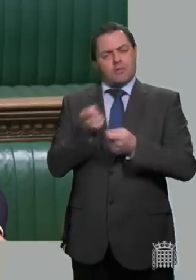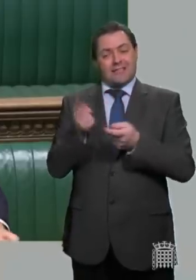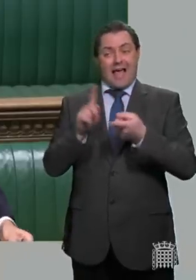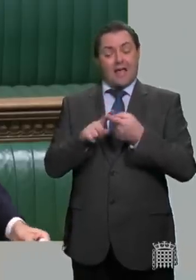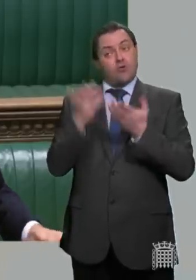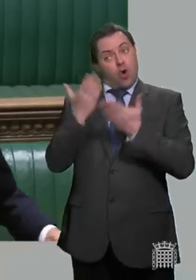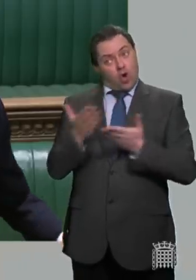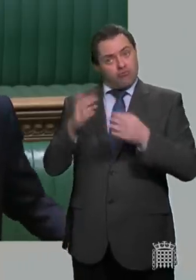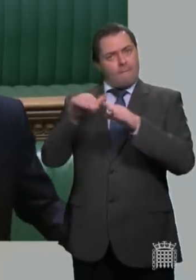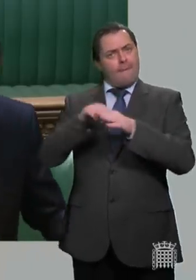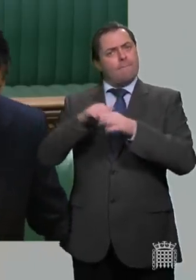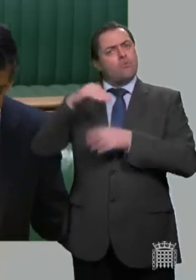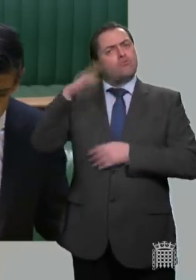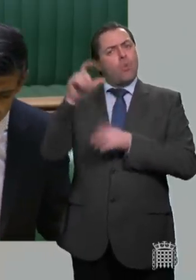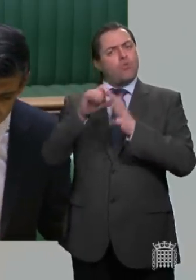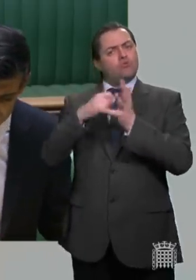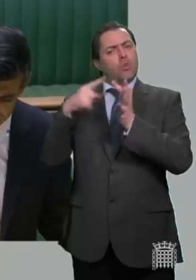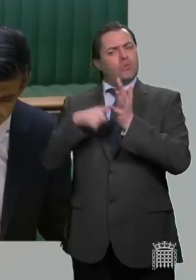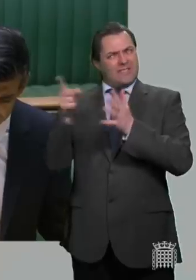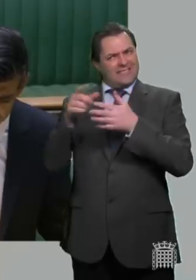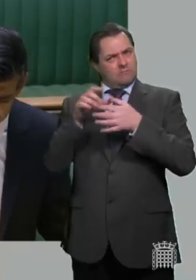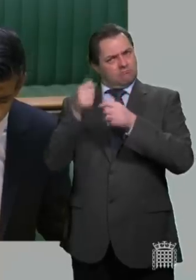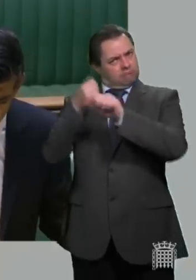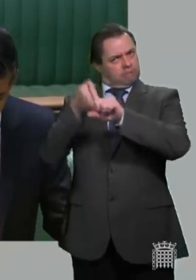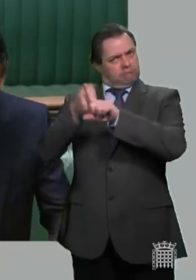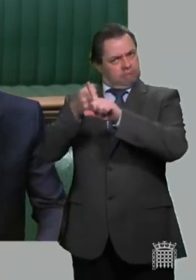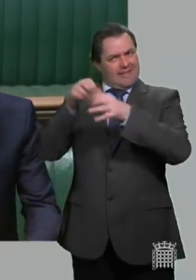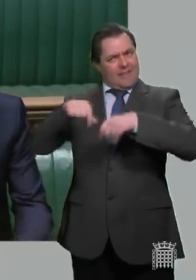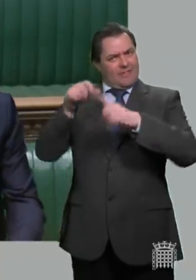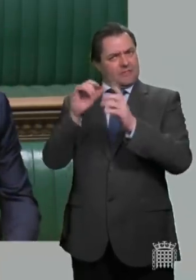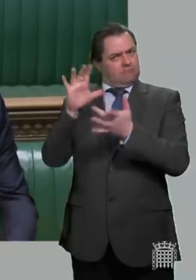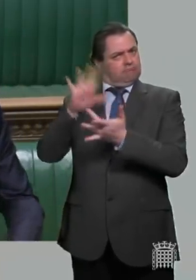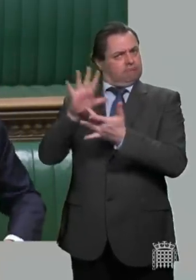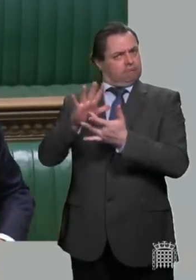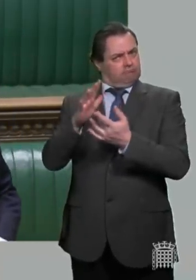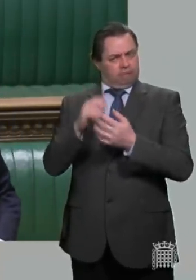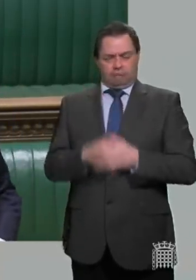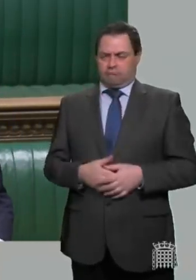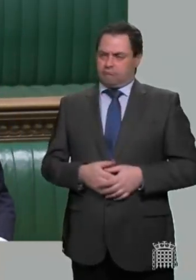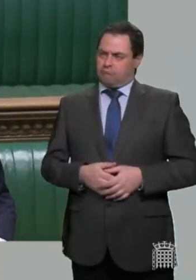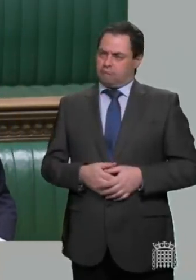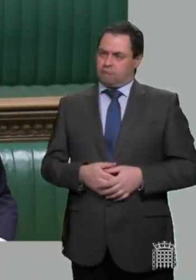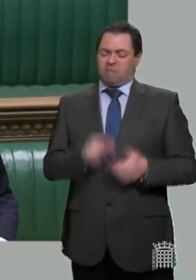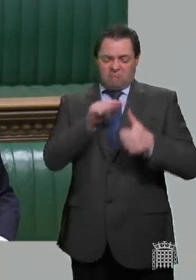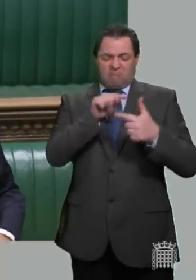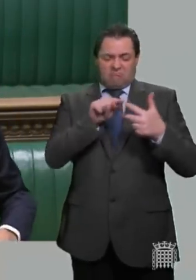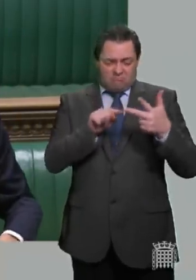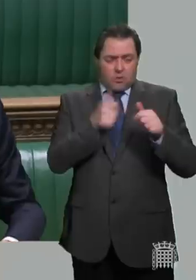their leadership on this important issue. As well as supporting people’s jobs, incomes,